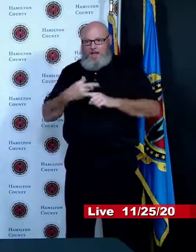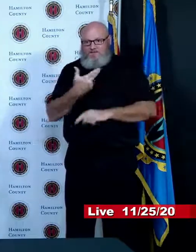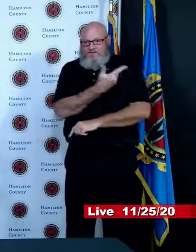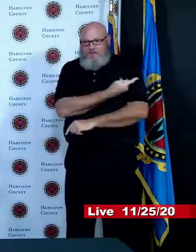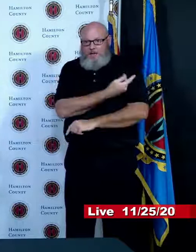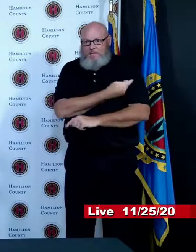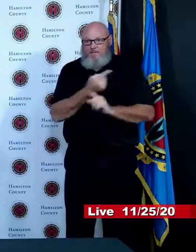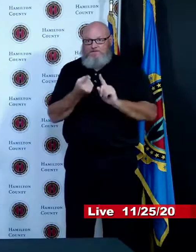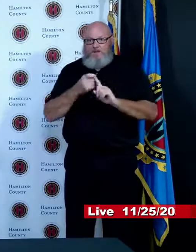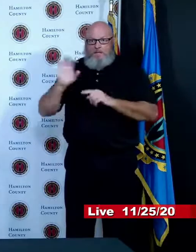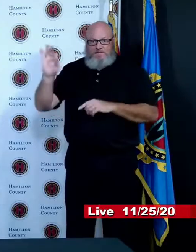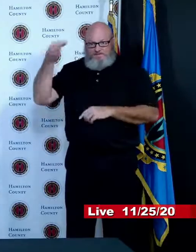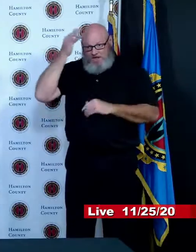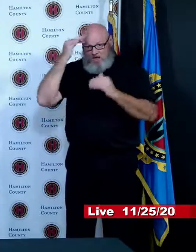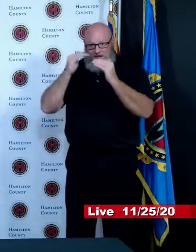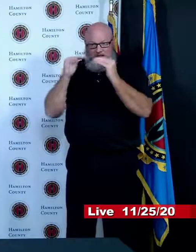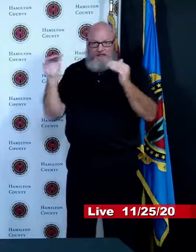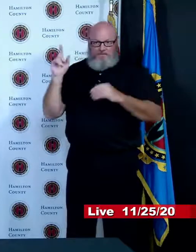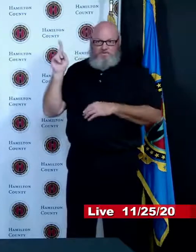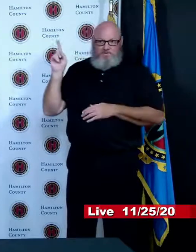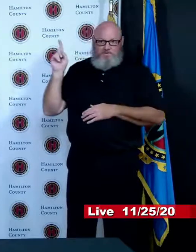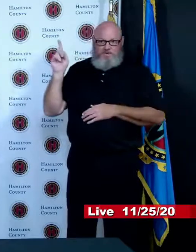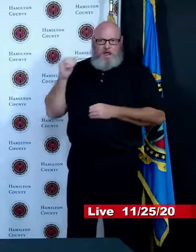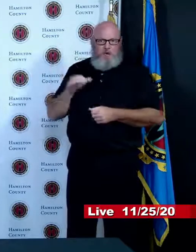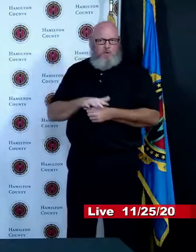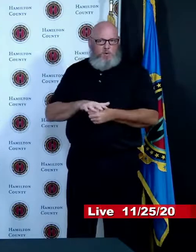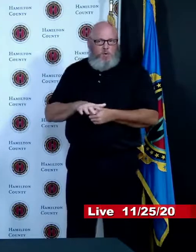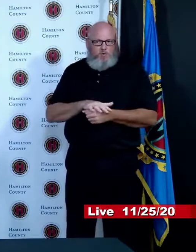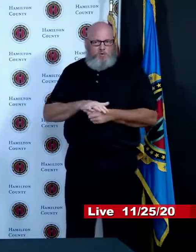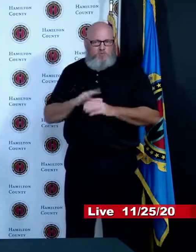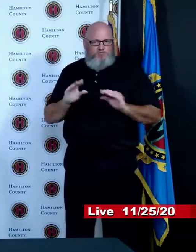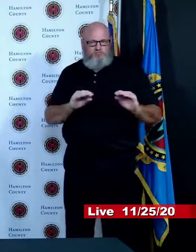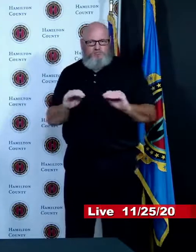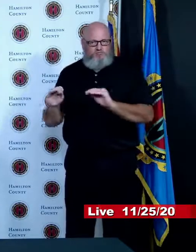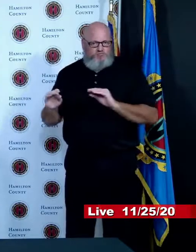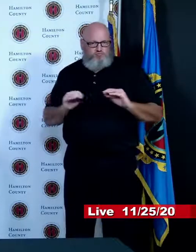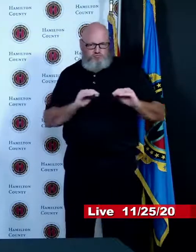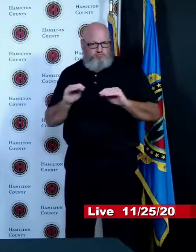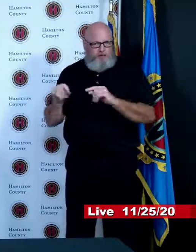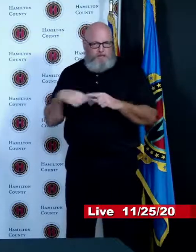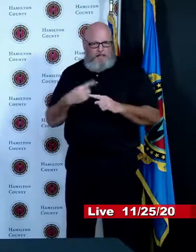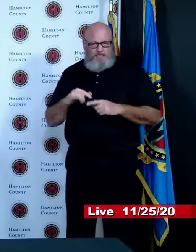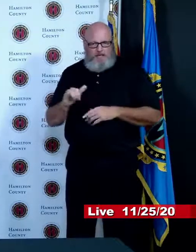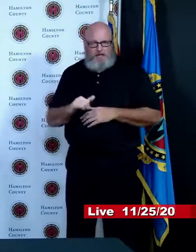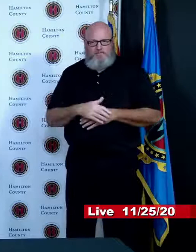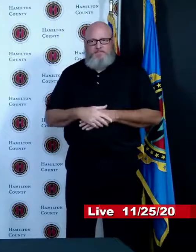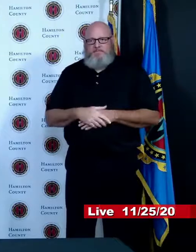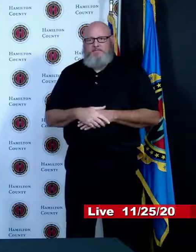and so we've talked a little bit about EMA Nick Crossley's been on about accepting the vaccine